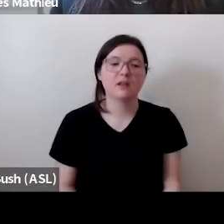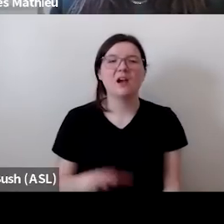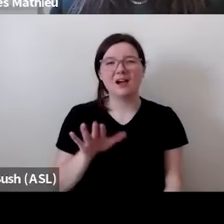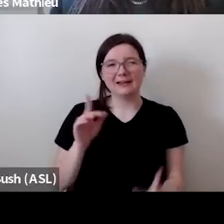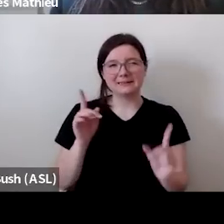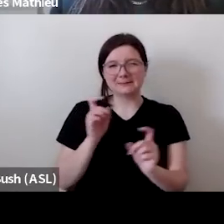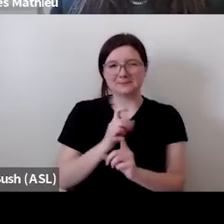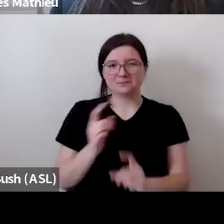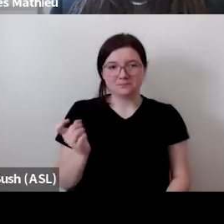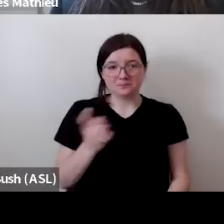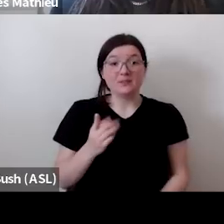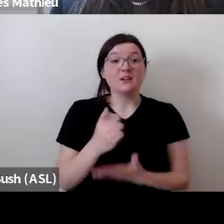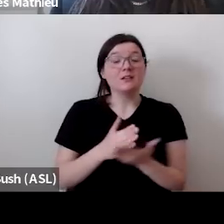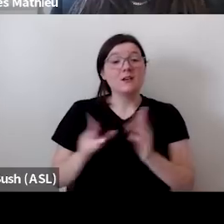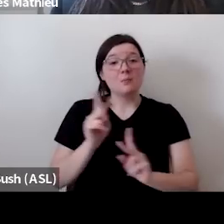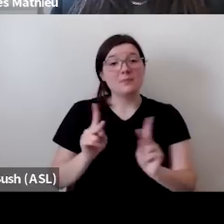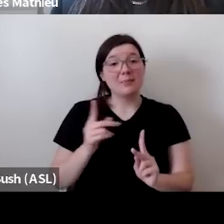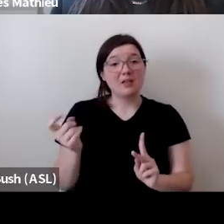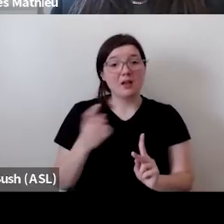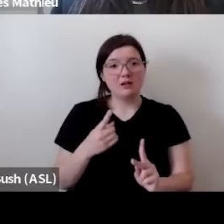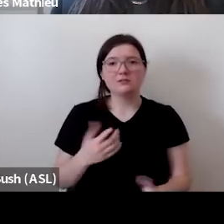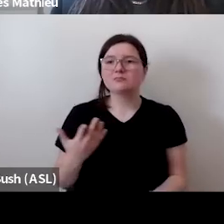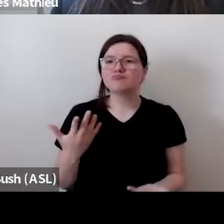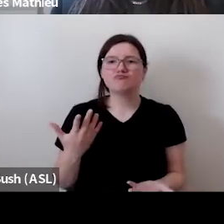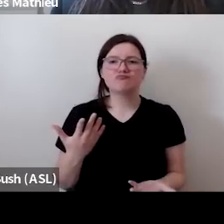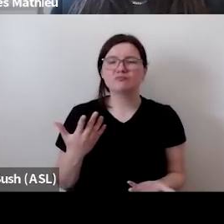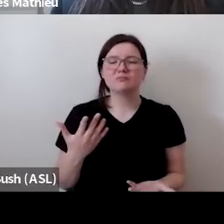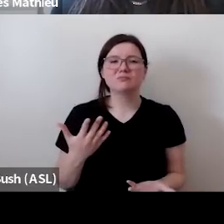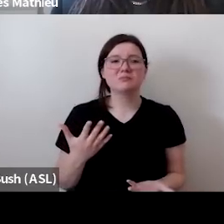of a circumstance in which you would encourage the landlord to evict the client?